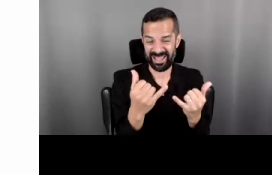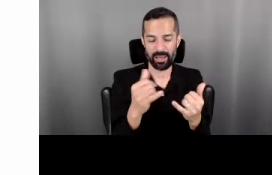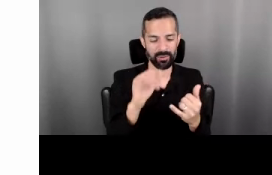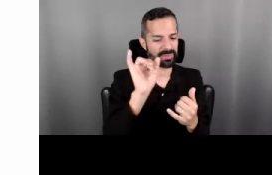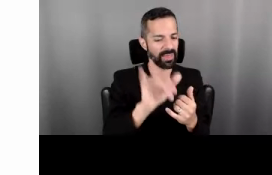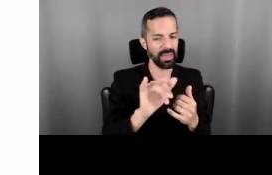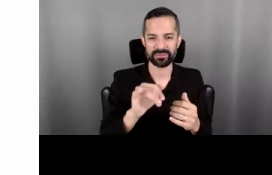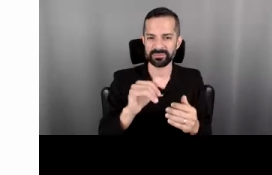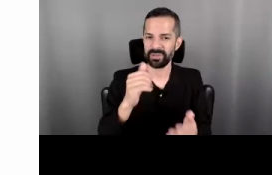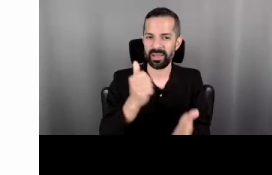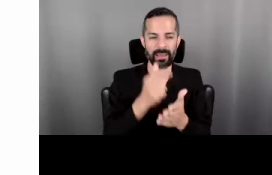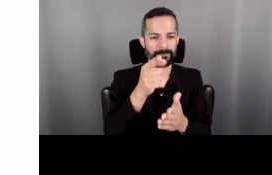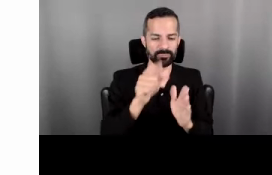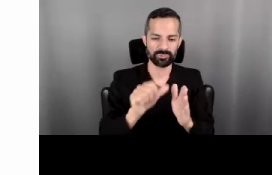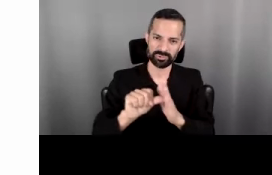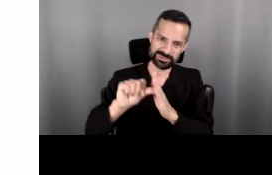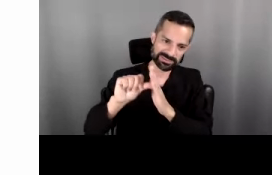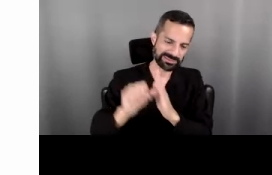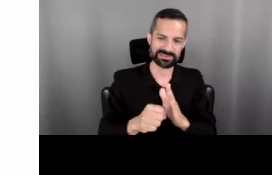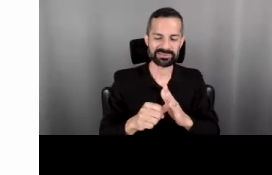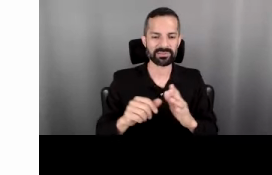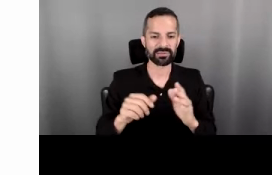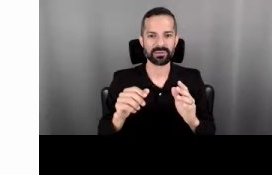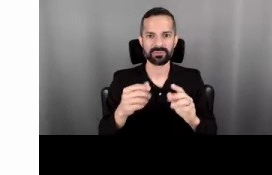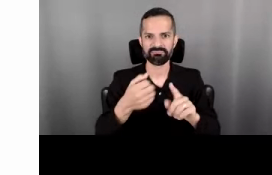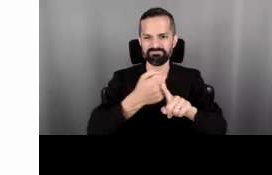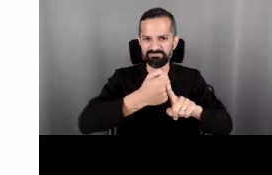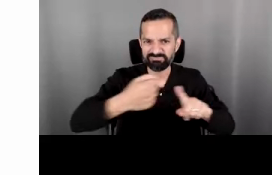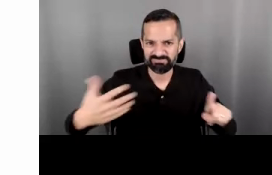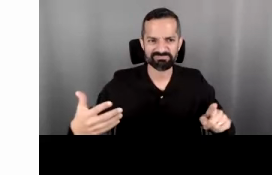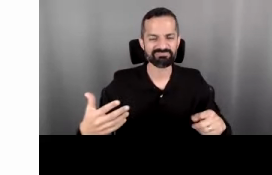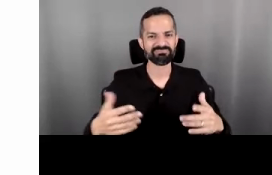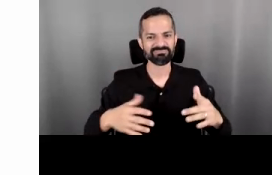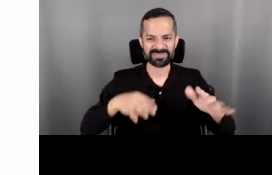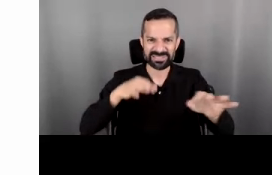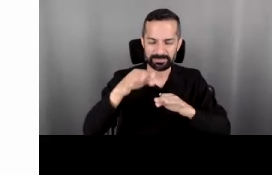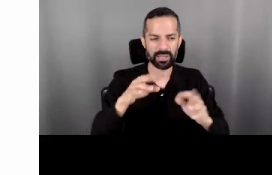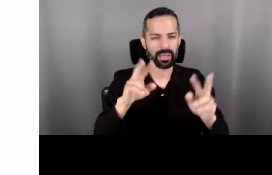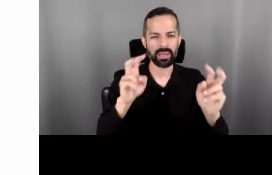and really highlight, feature, and make a compelling case